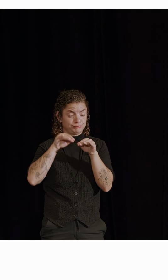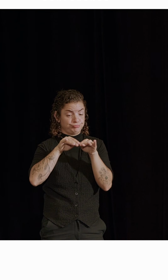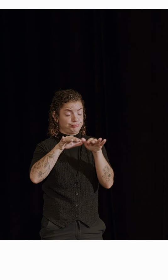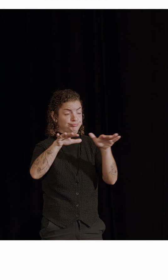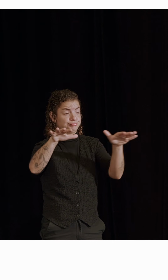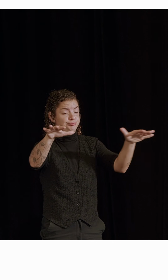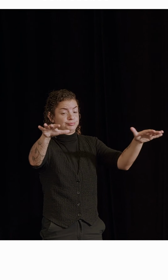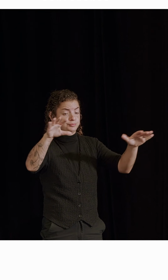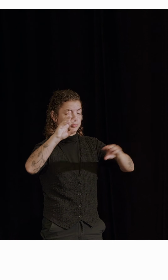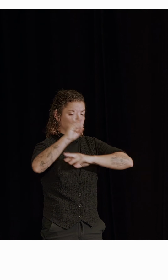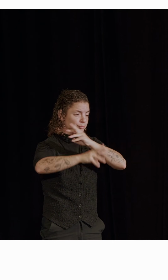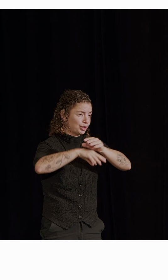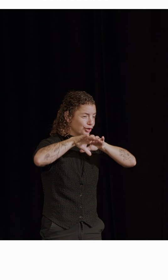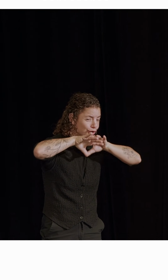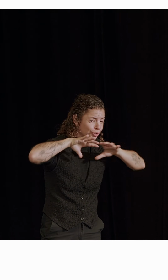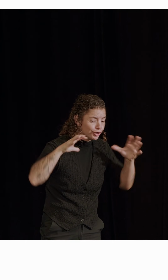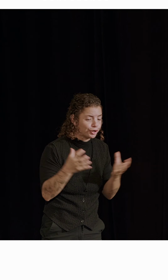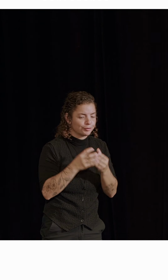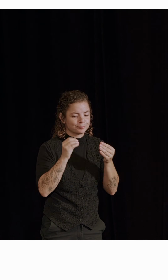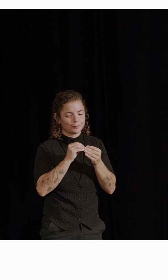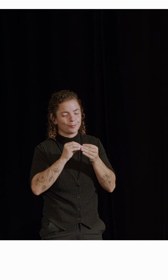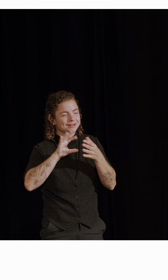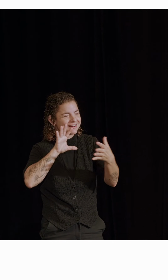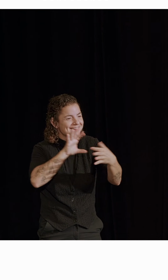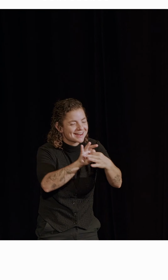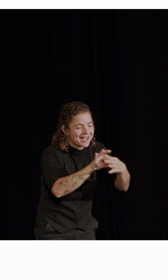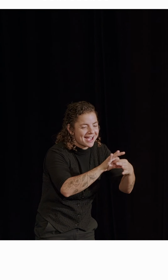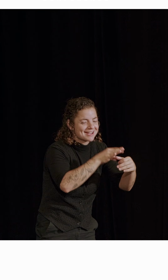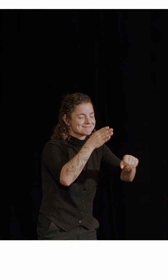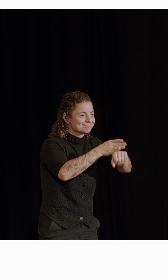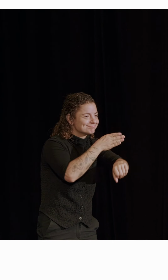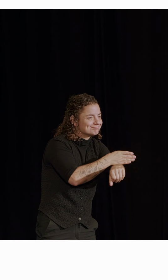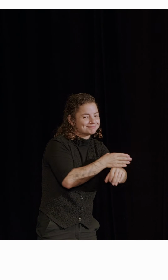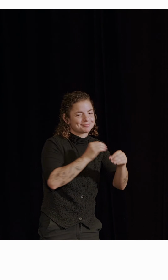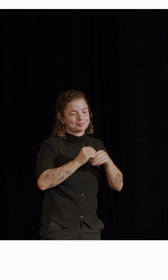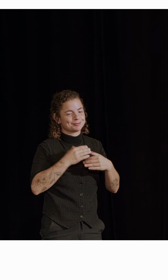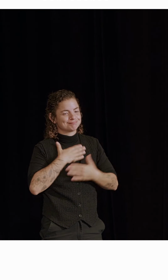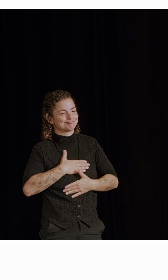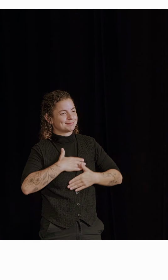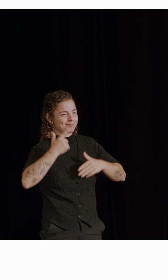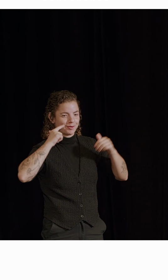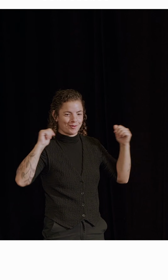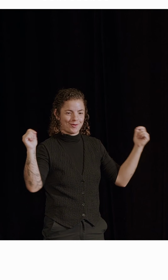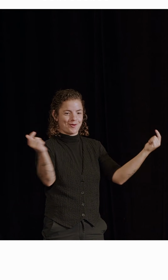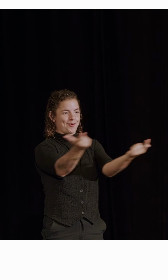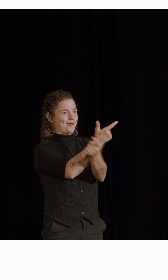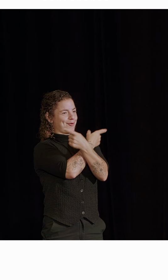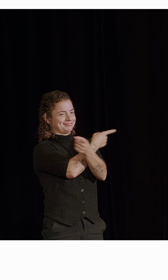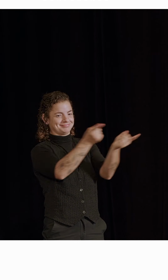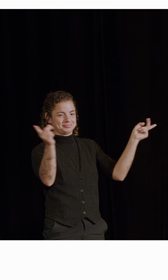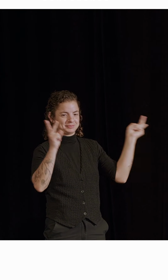better, and more pleasant for all of us, all of us meaning everybody with disabilities or not.